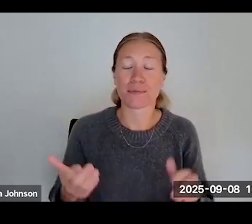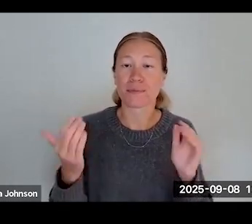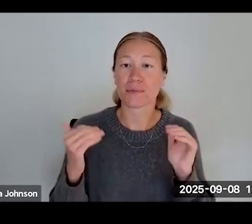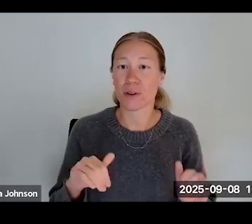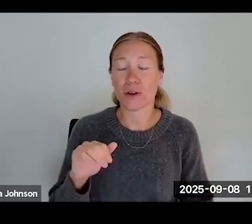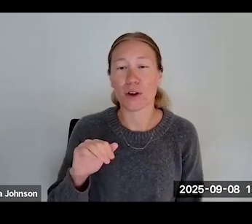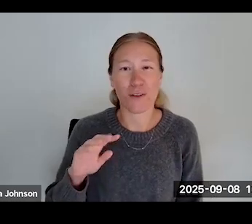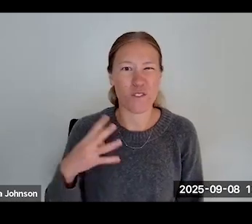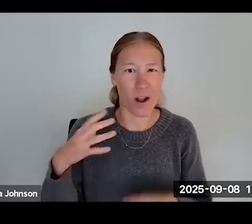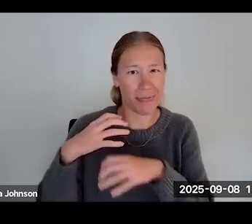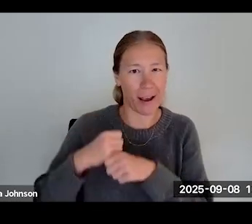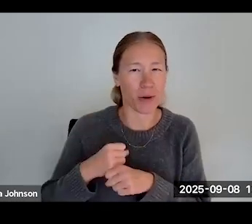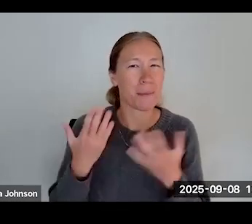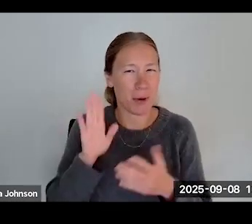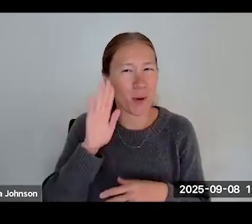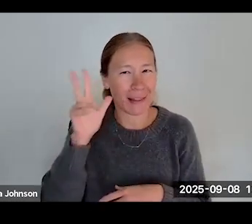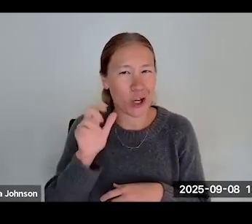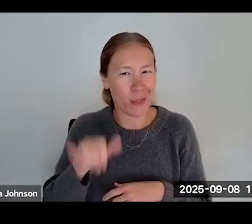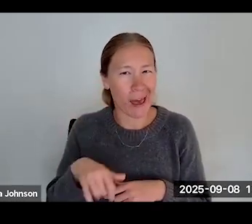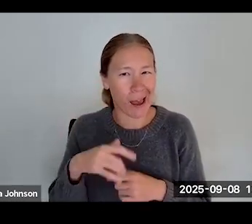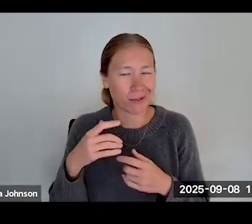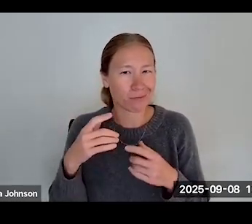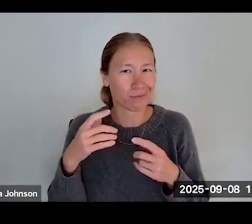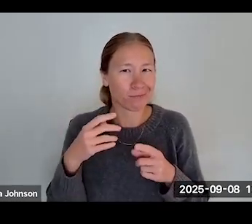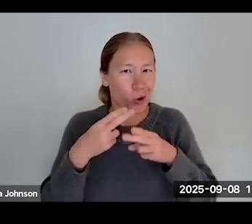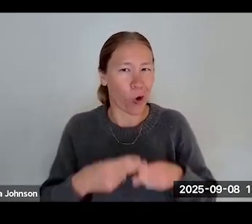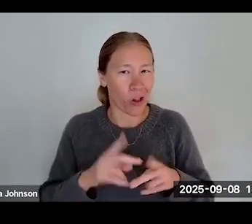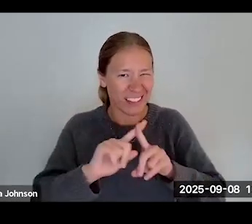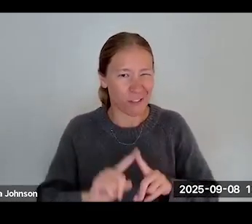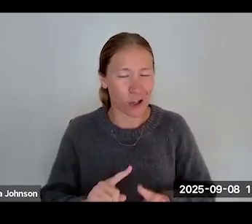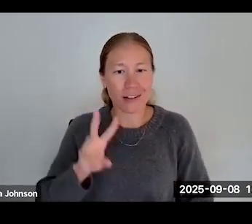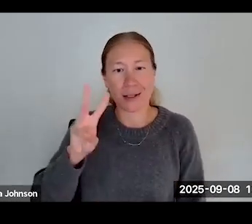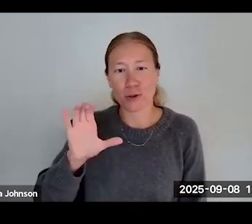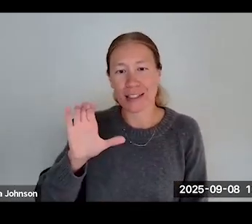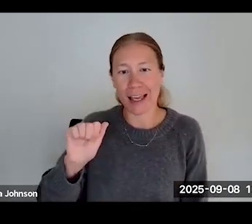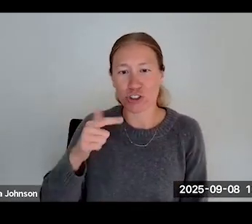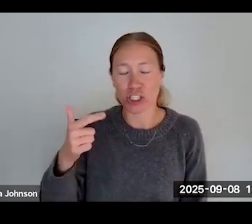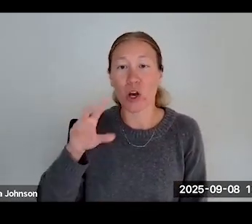and you may hear us refer to this acronym in a few different ways, is WCAG, or WCAG,